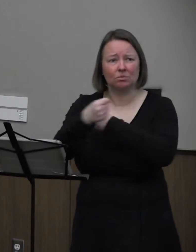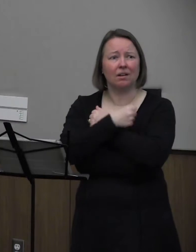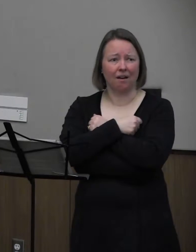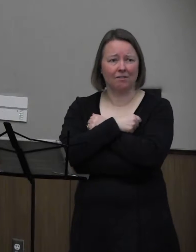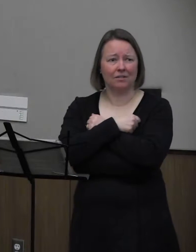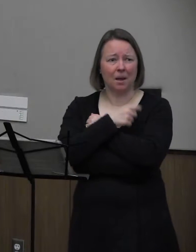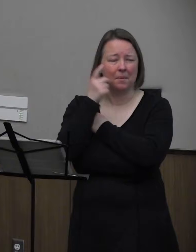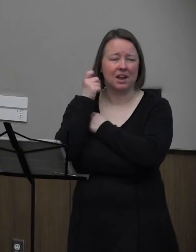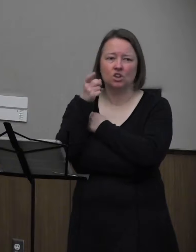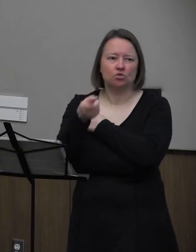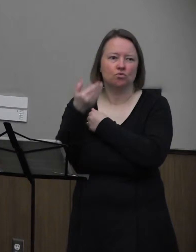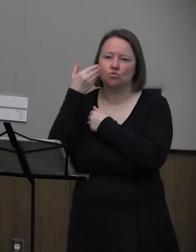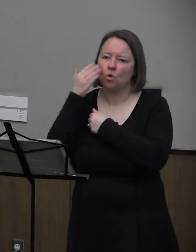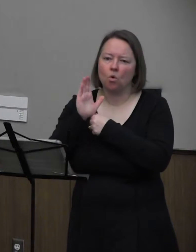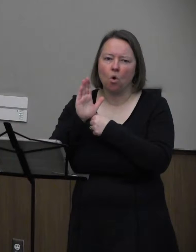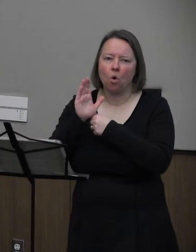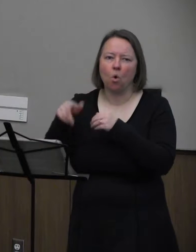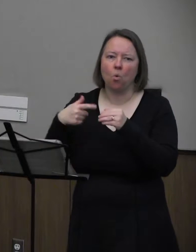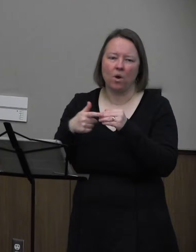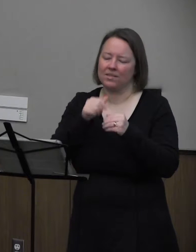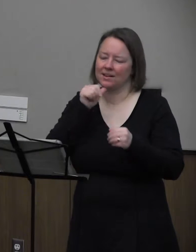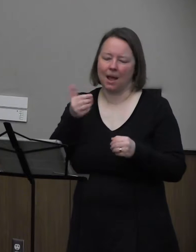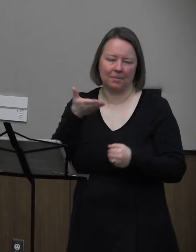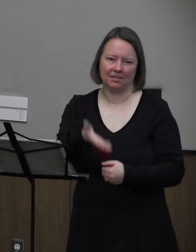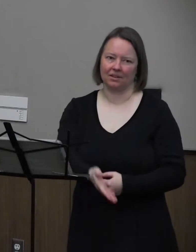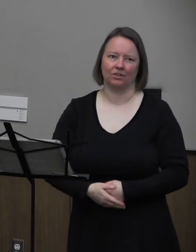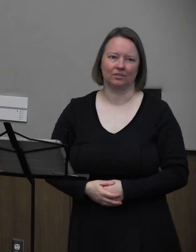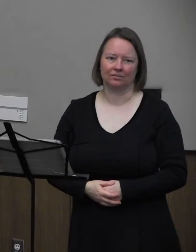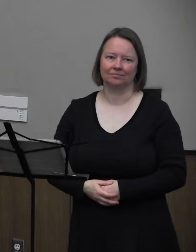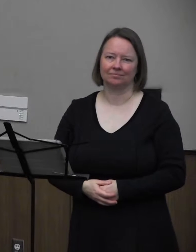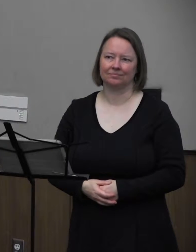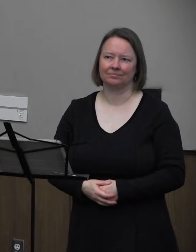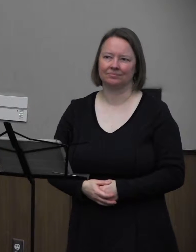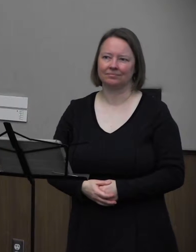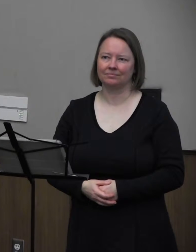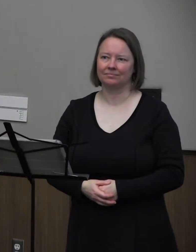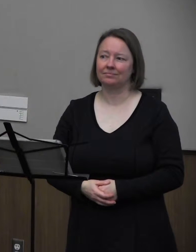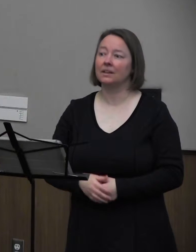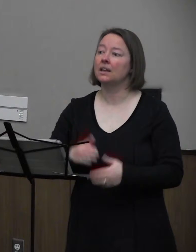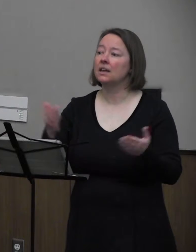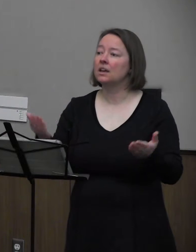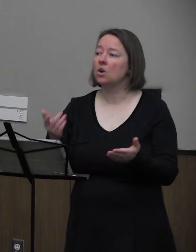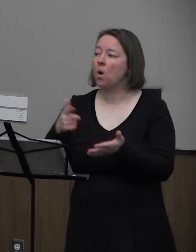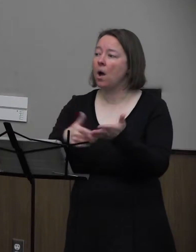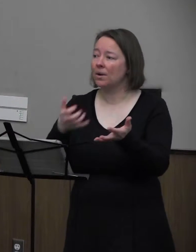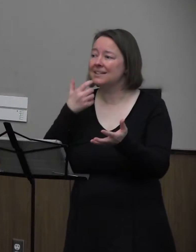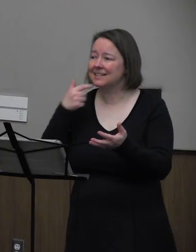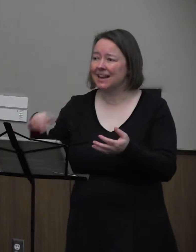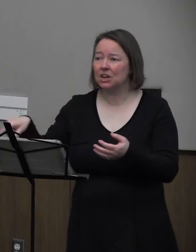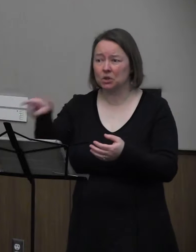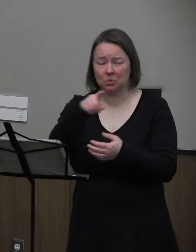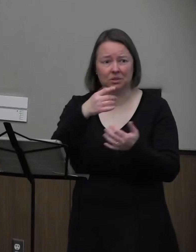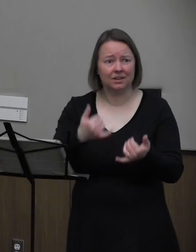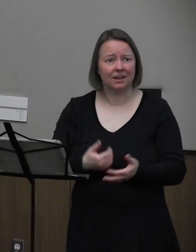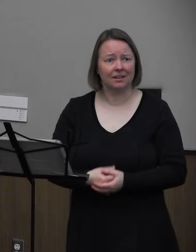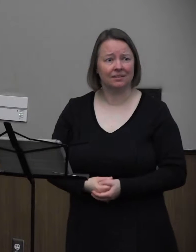because you don't know when they're not going to be there. Here's what I want to say to you today.